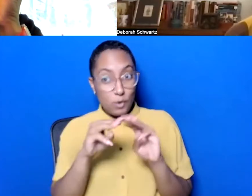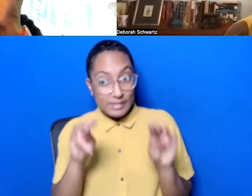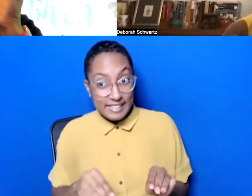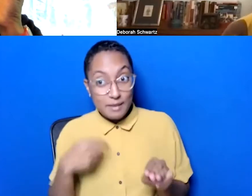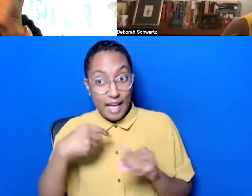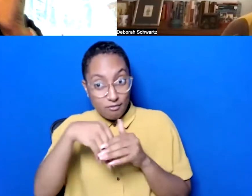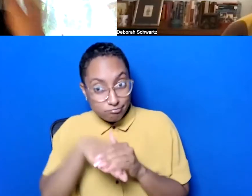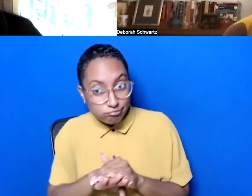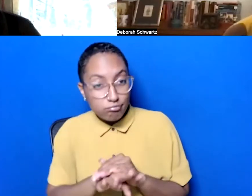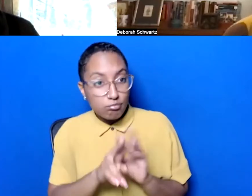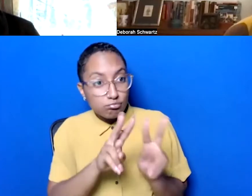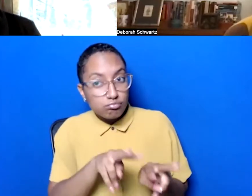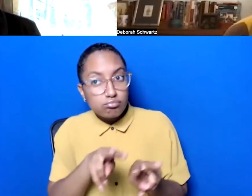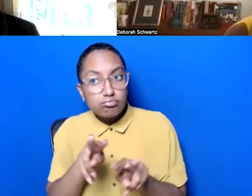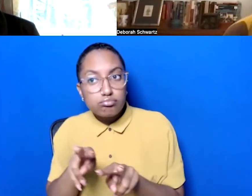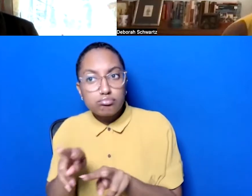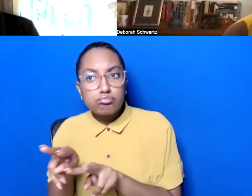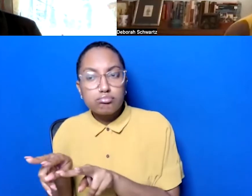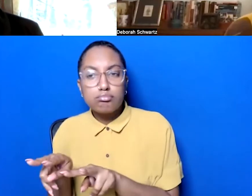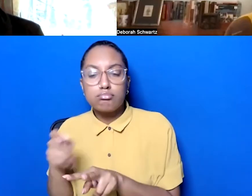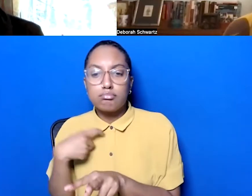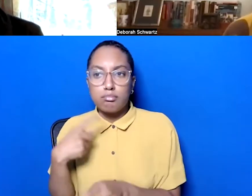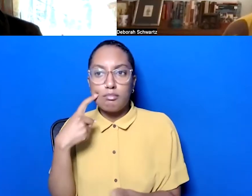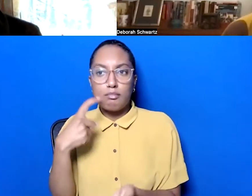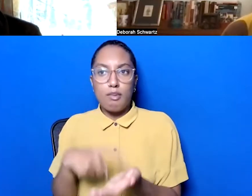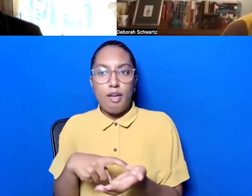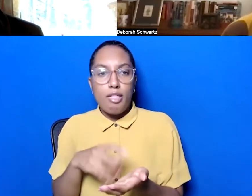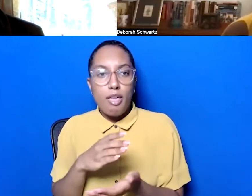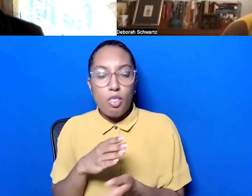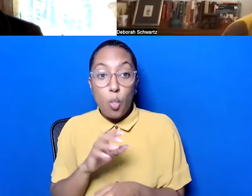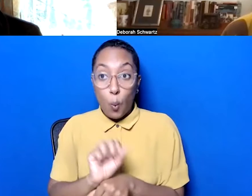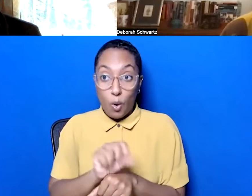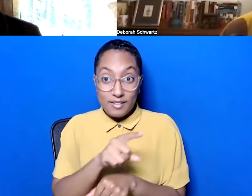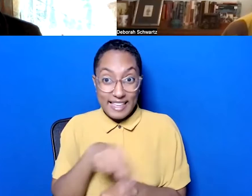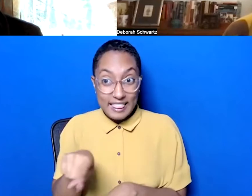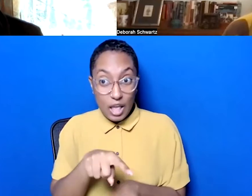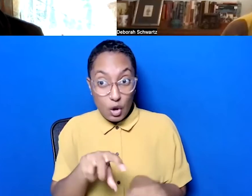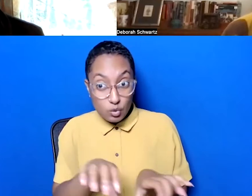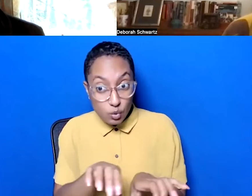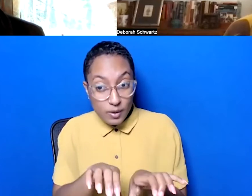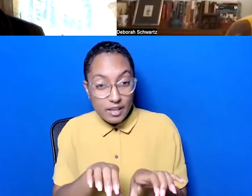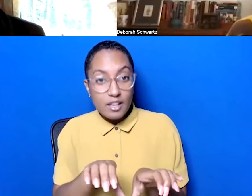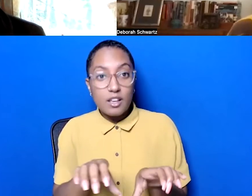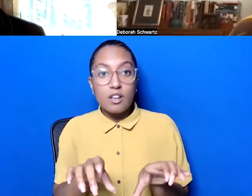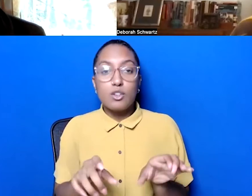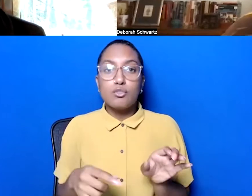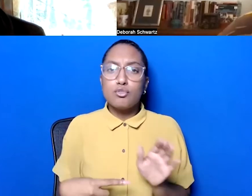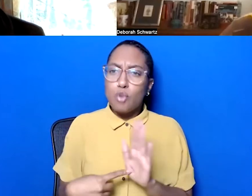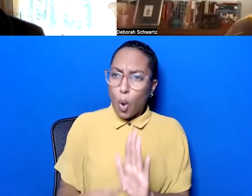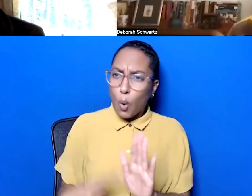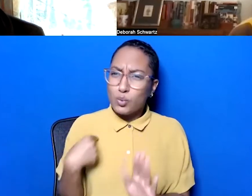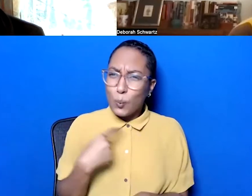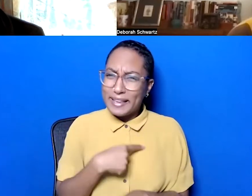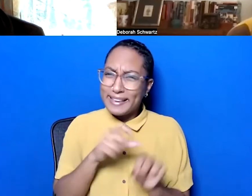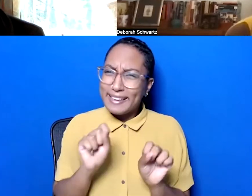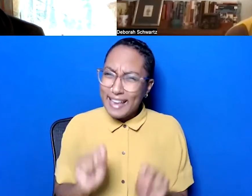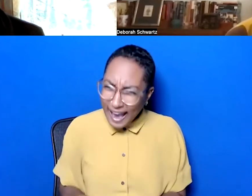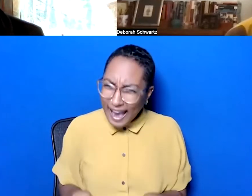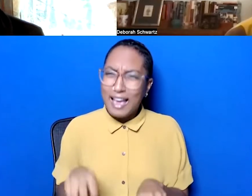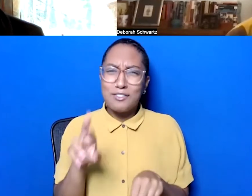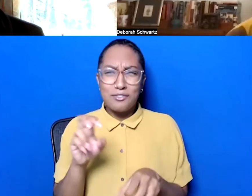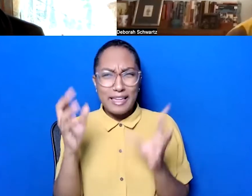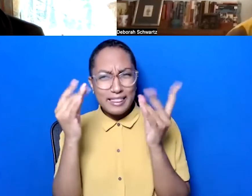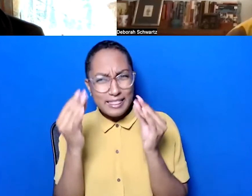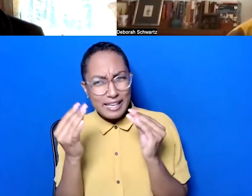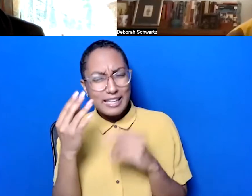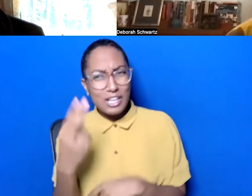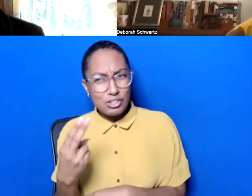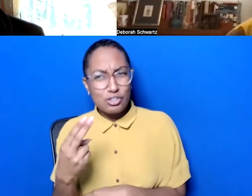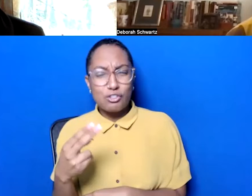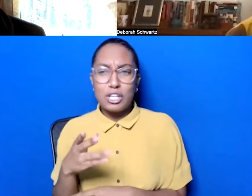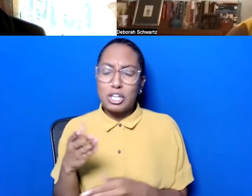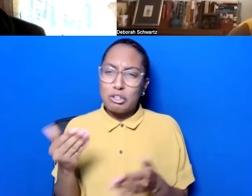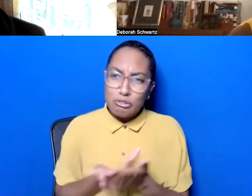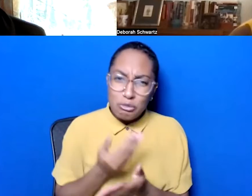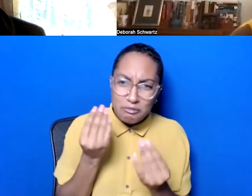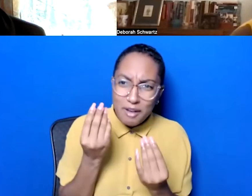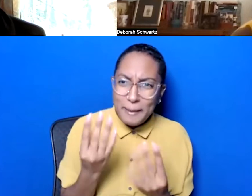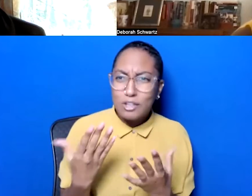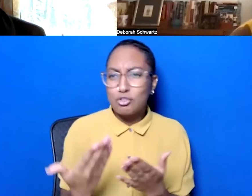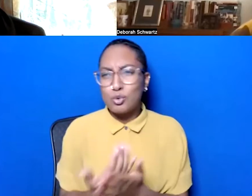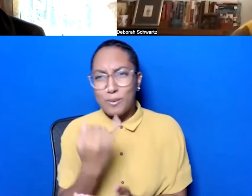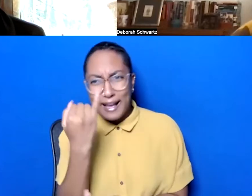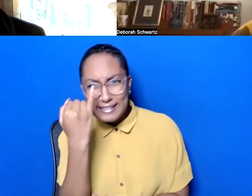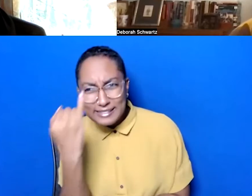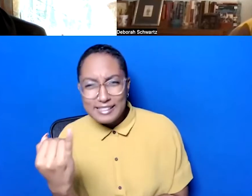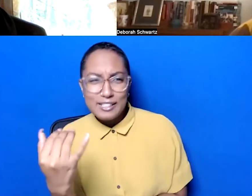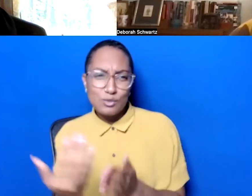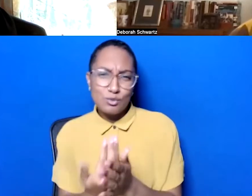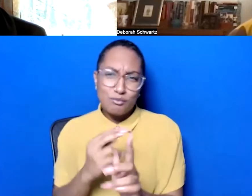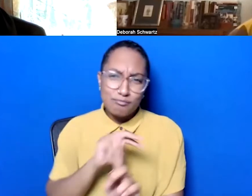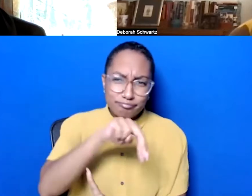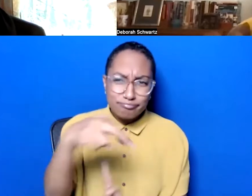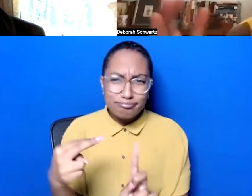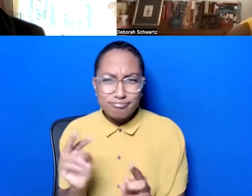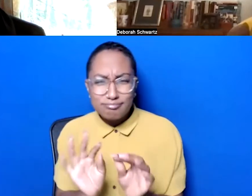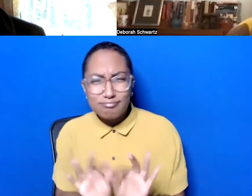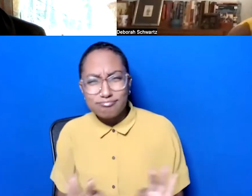that part of the work that's being done is the opportunities we have to rethink history, to bring in new information, and new ideas, and new perspectives on ideas that were kind of